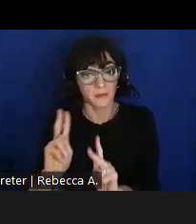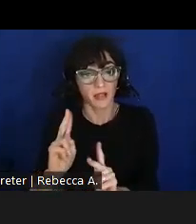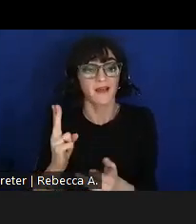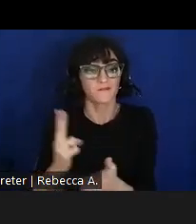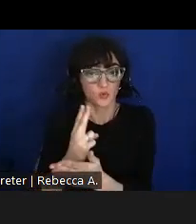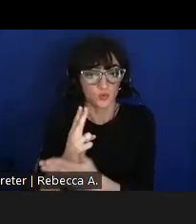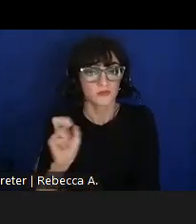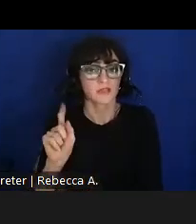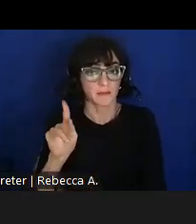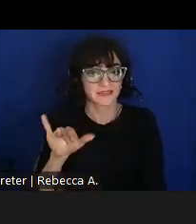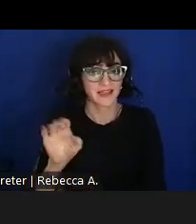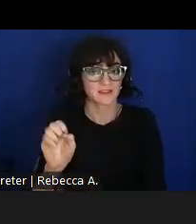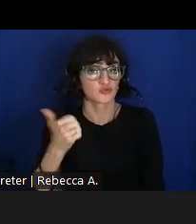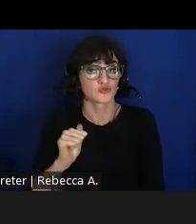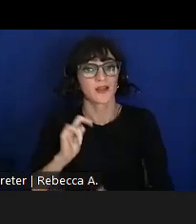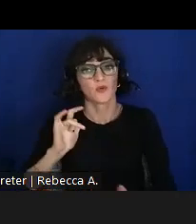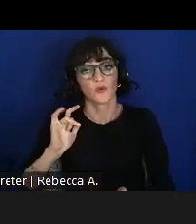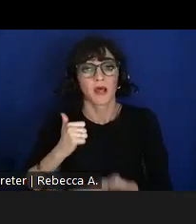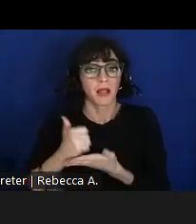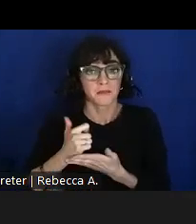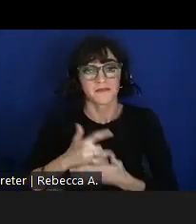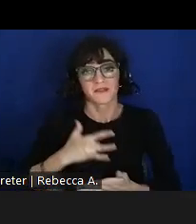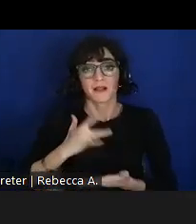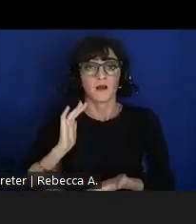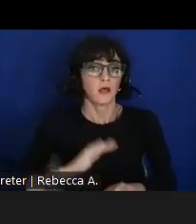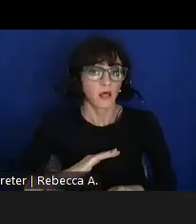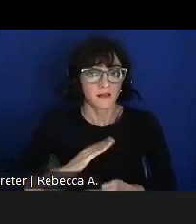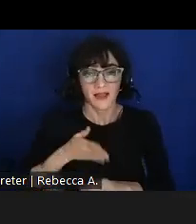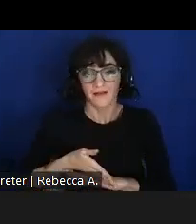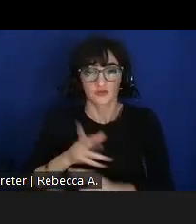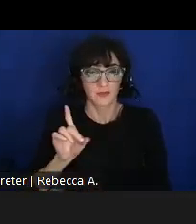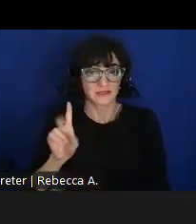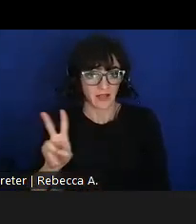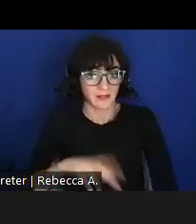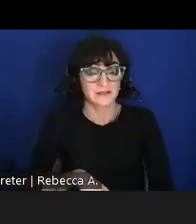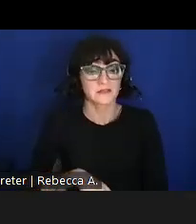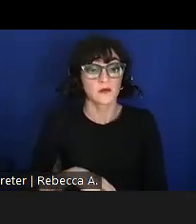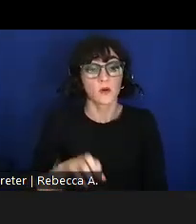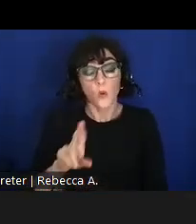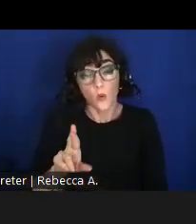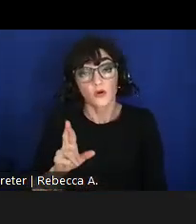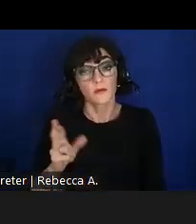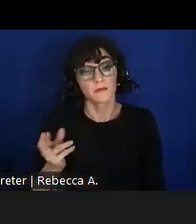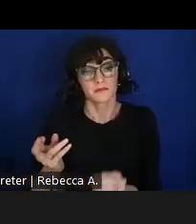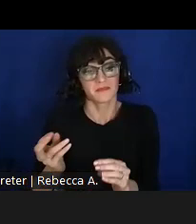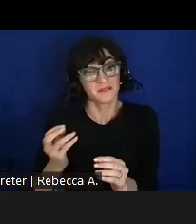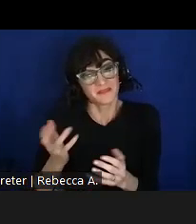have been pressured or forced to use substances or made to use more than they wanted so we